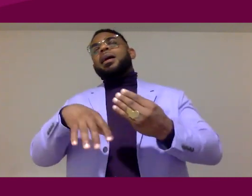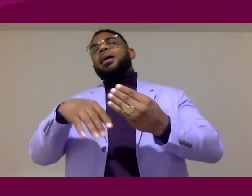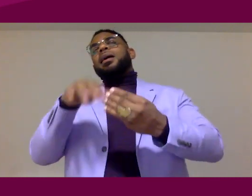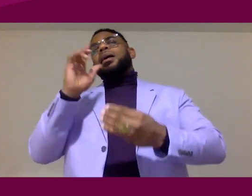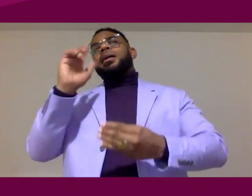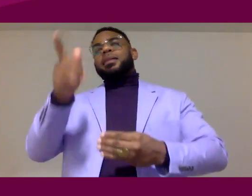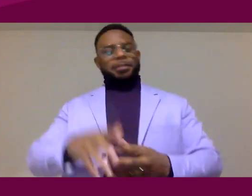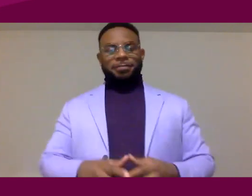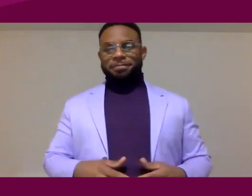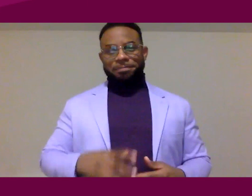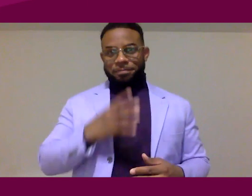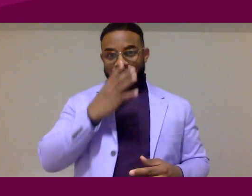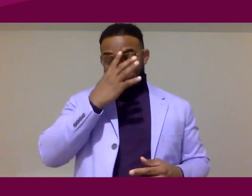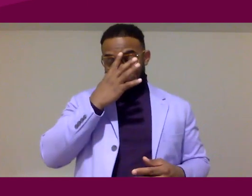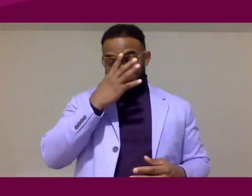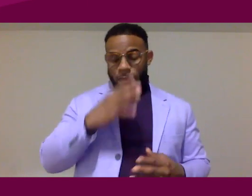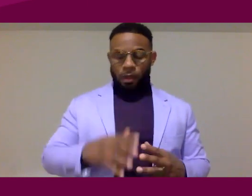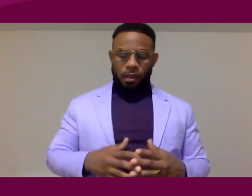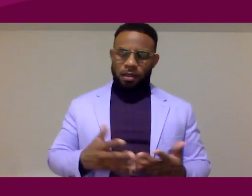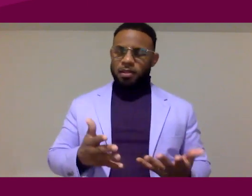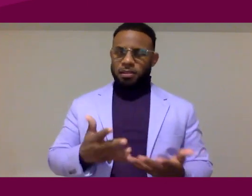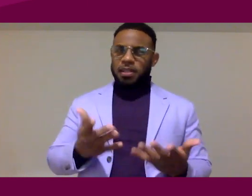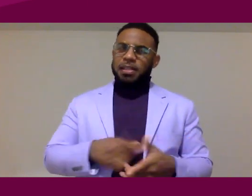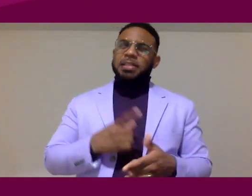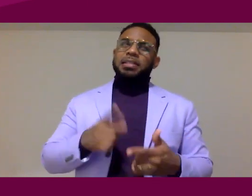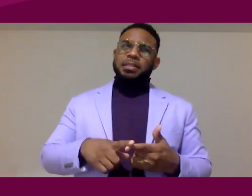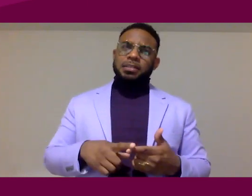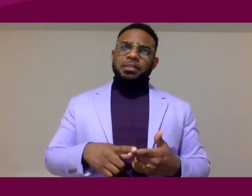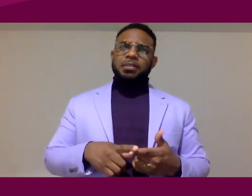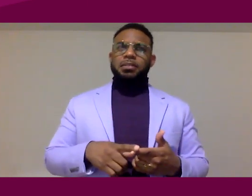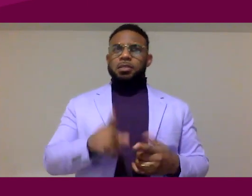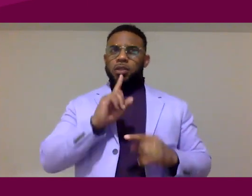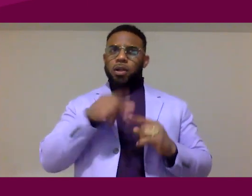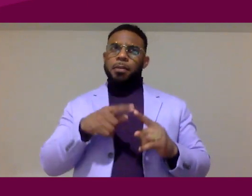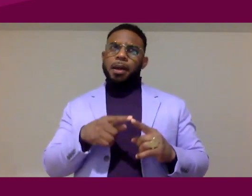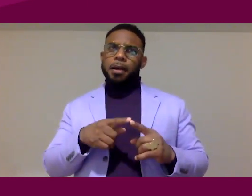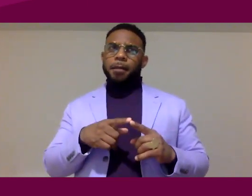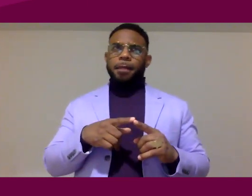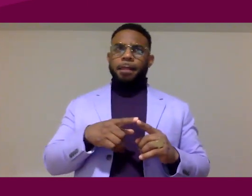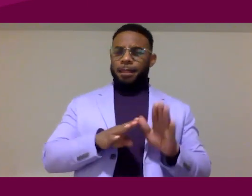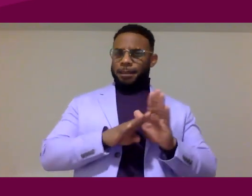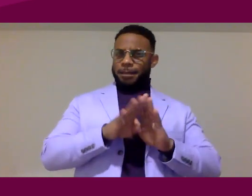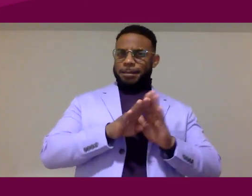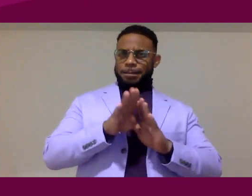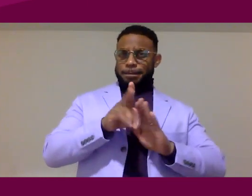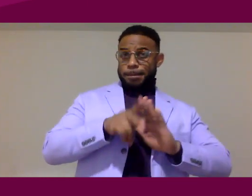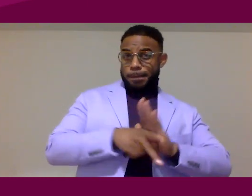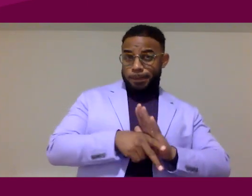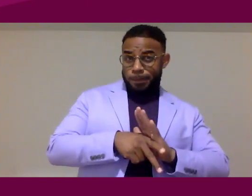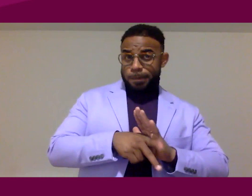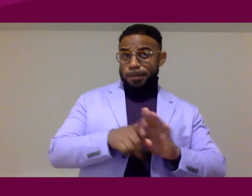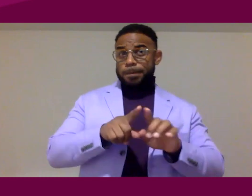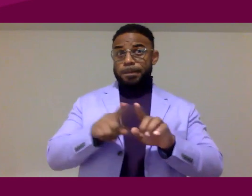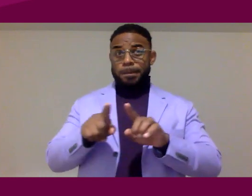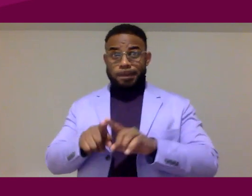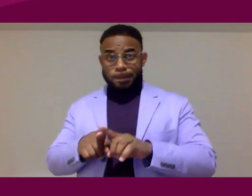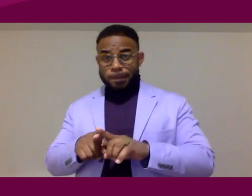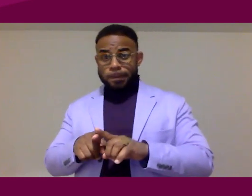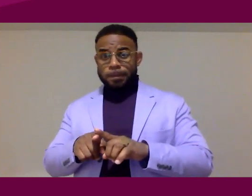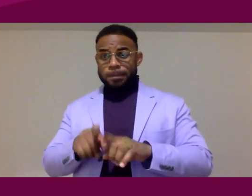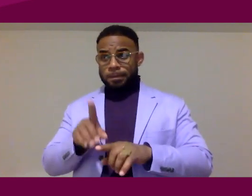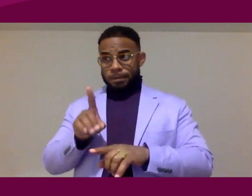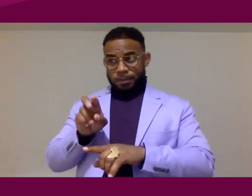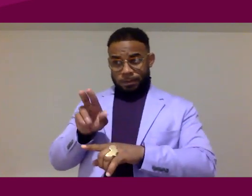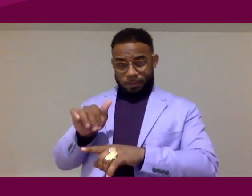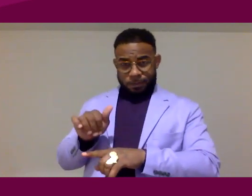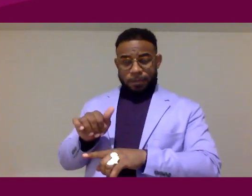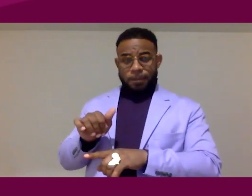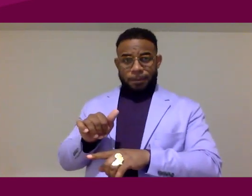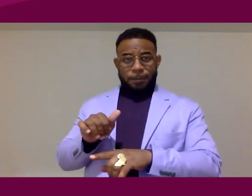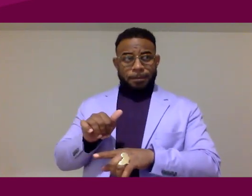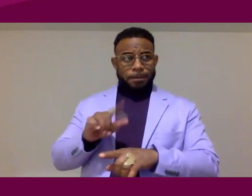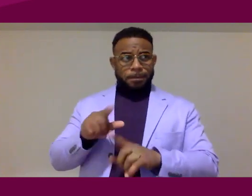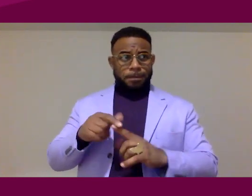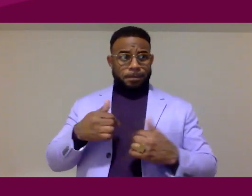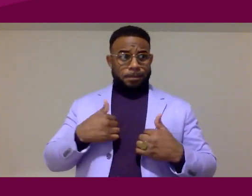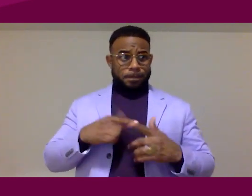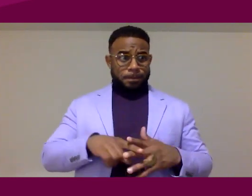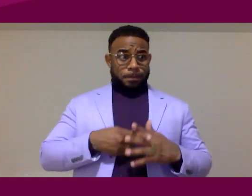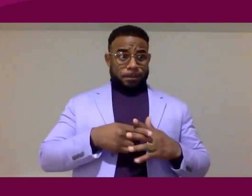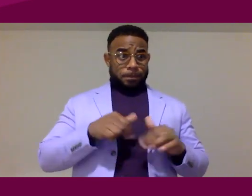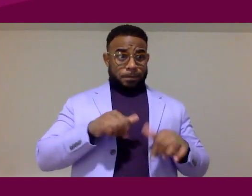And then you talk about developing principles as well, Deborah, and when I began this work,